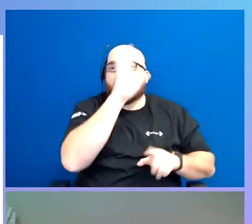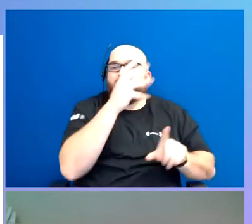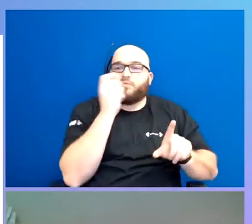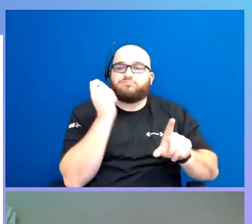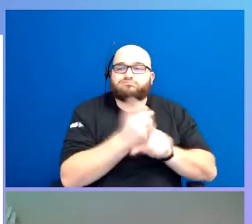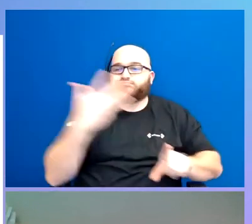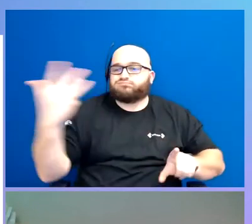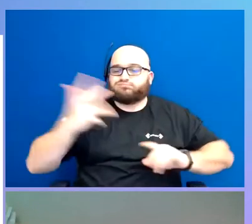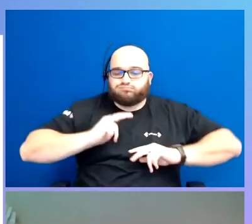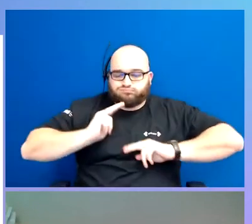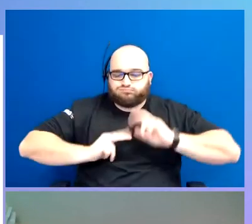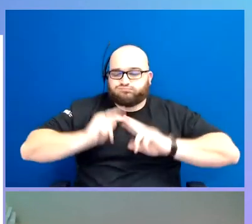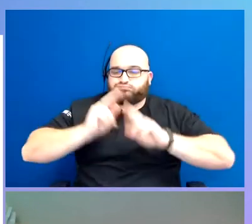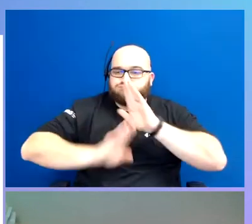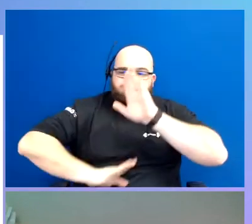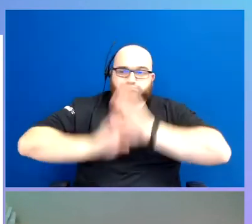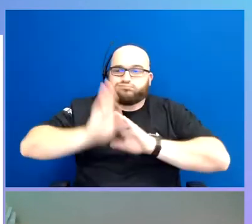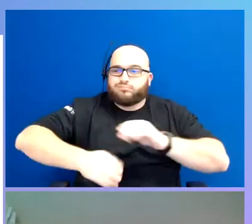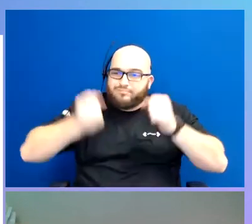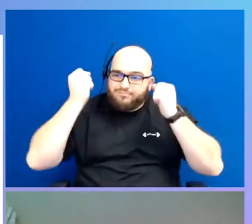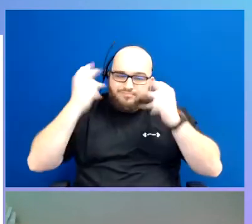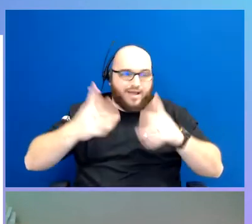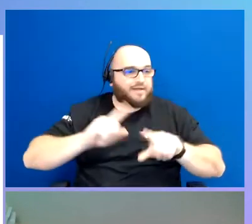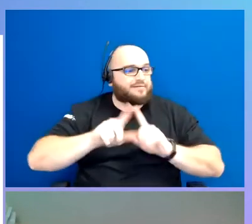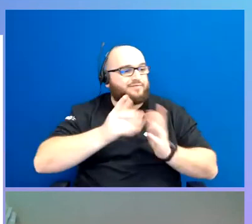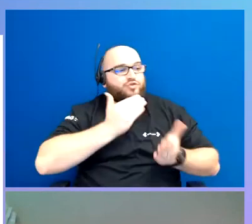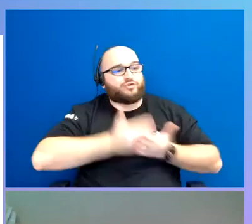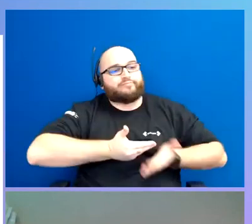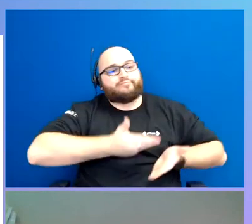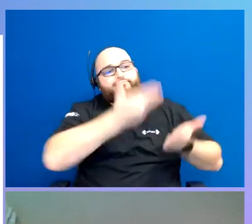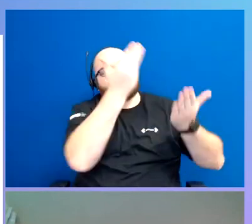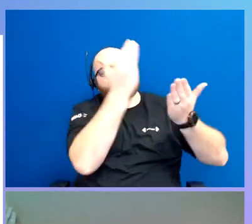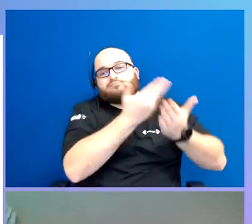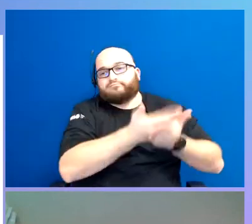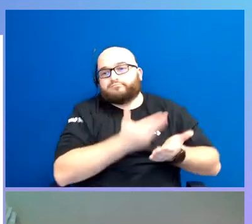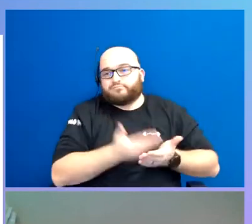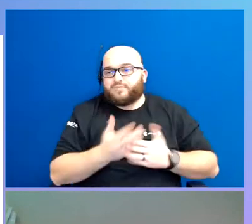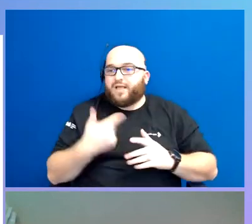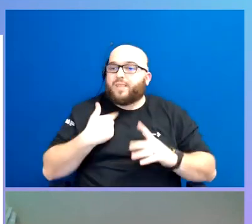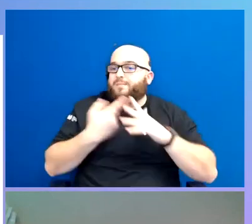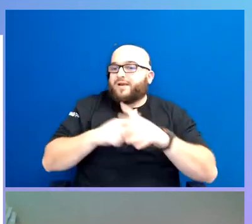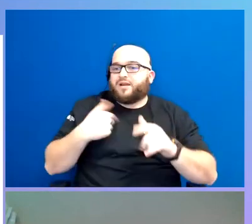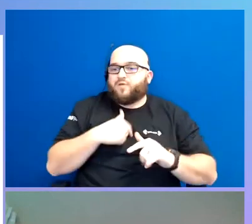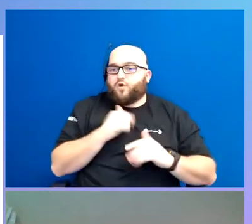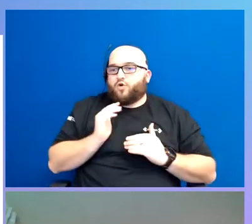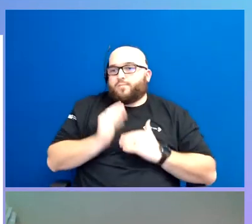uh, artifacts right in the beginning of the process. S and